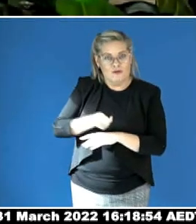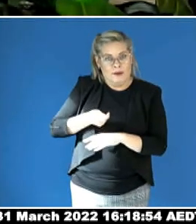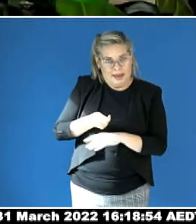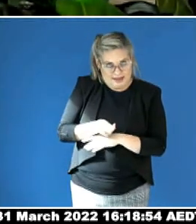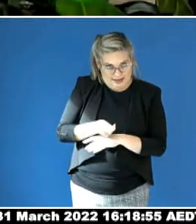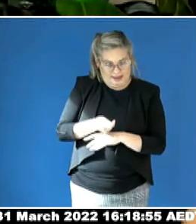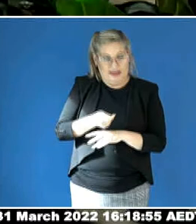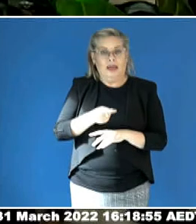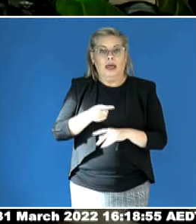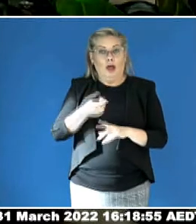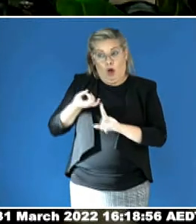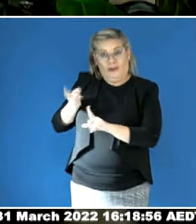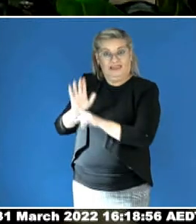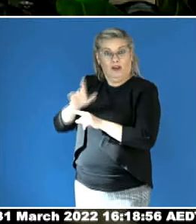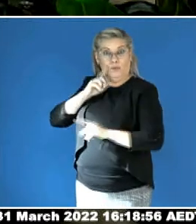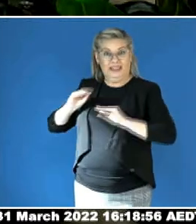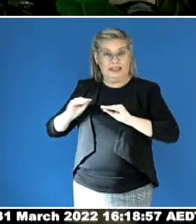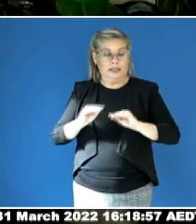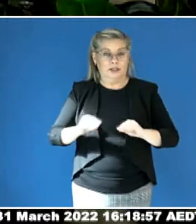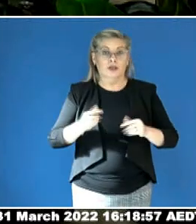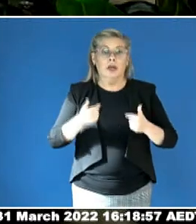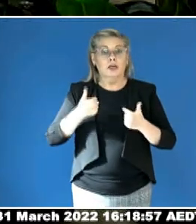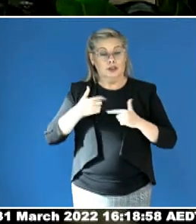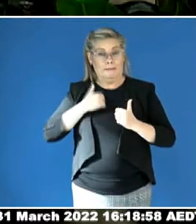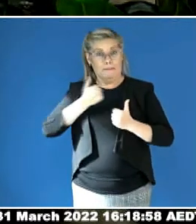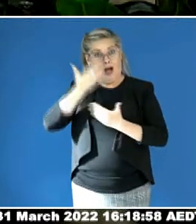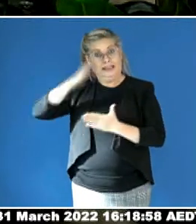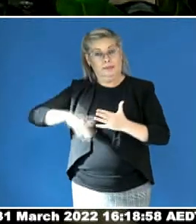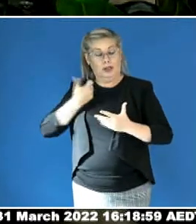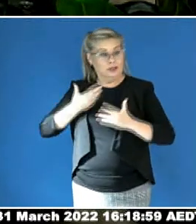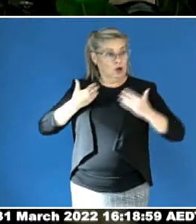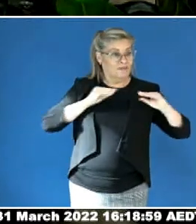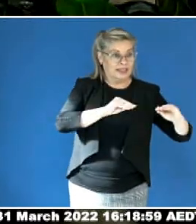"ABA therapy has resulted in teens who comply with the demands of any authority figure.